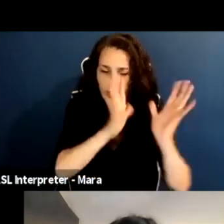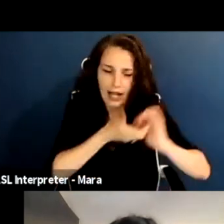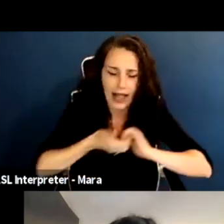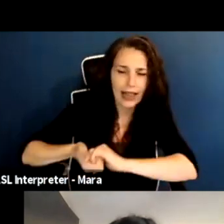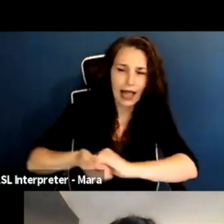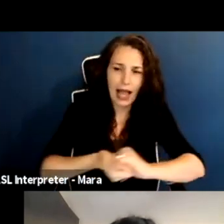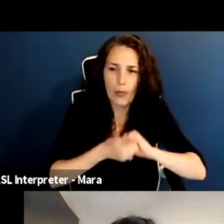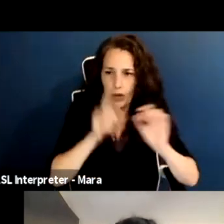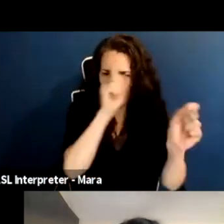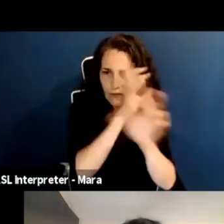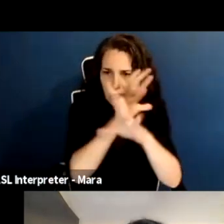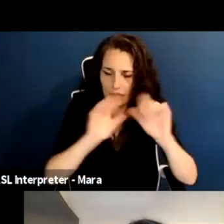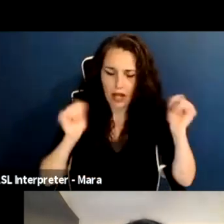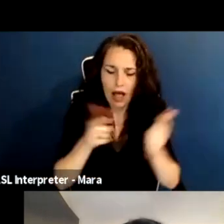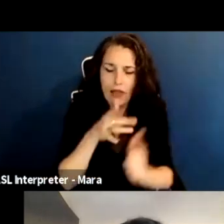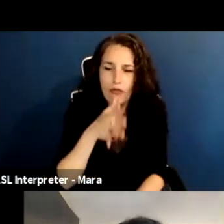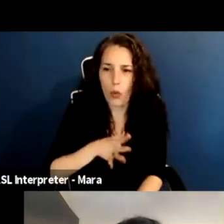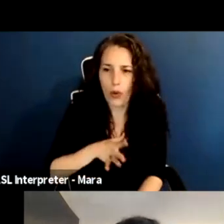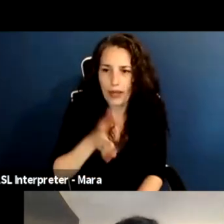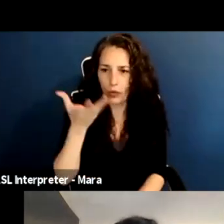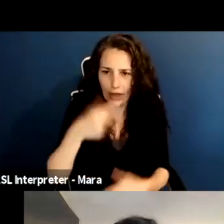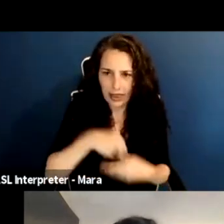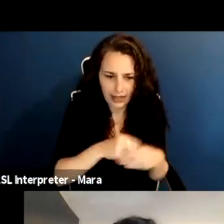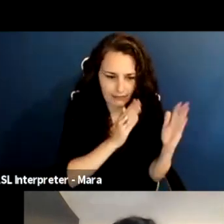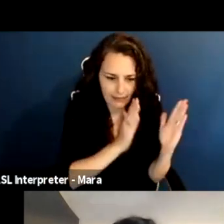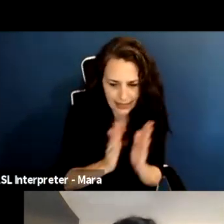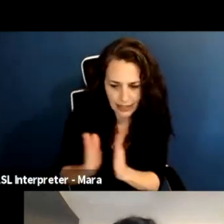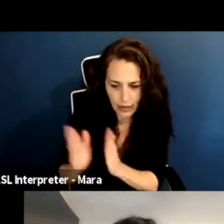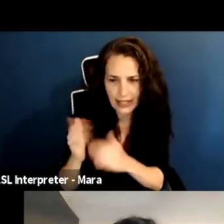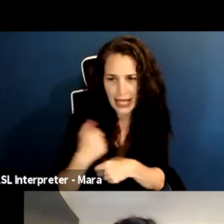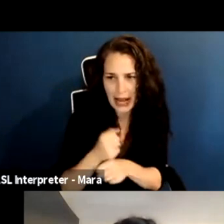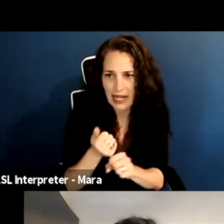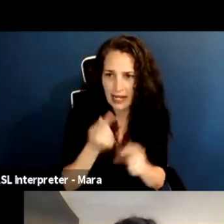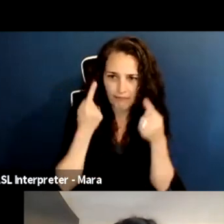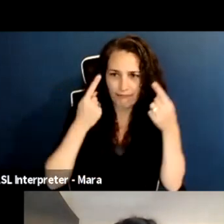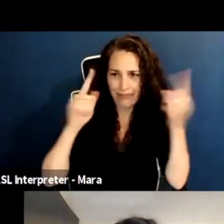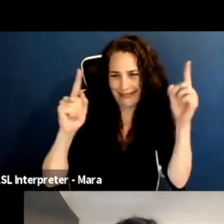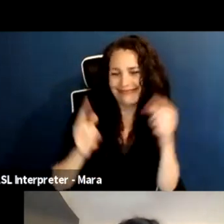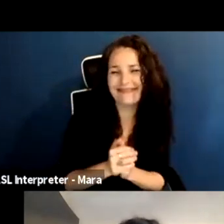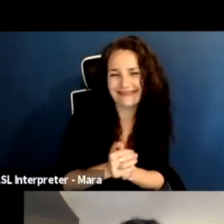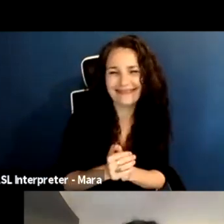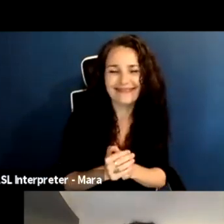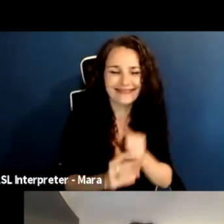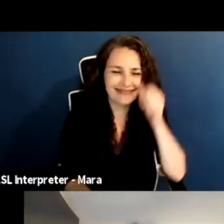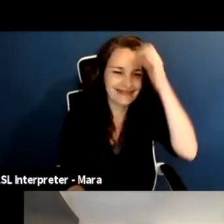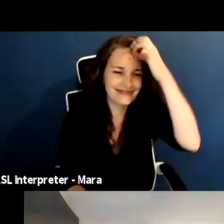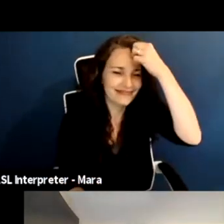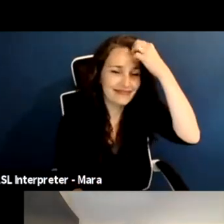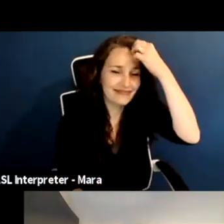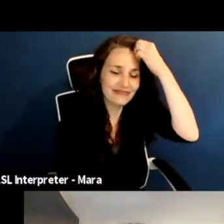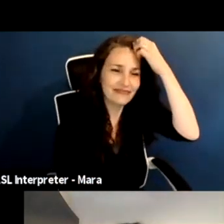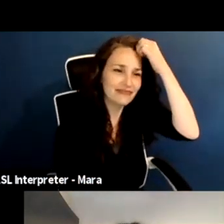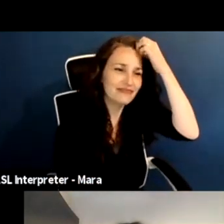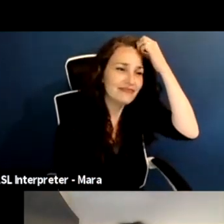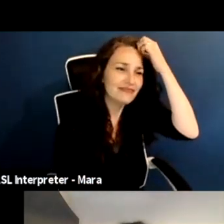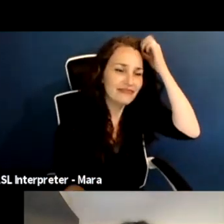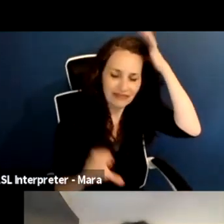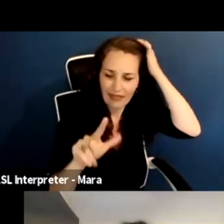And then the women in the series are the ones that made it, actually what it is. And it's so wonderful to have three amazing,